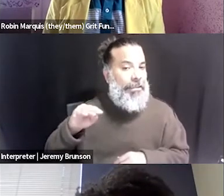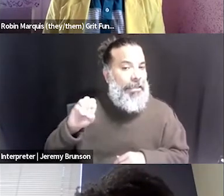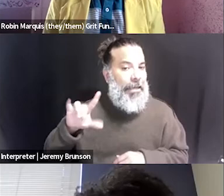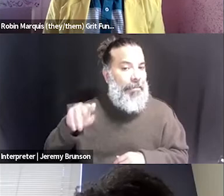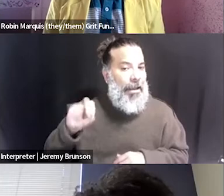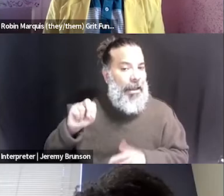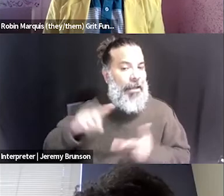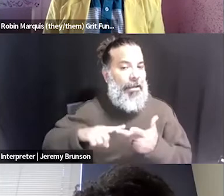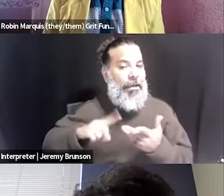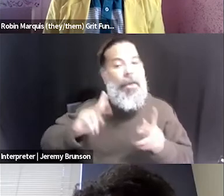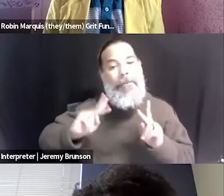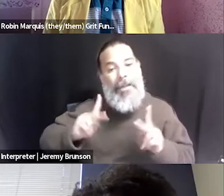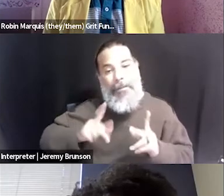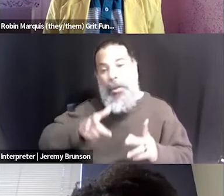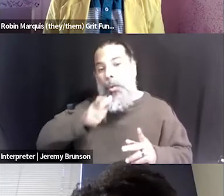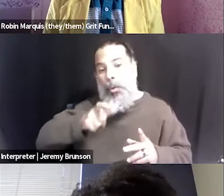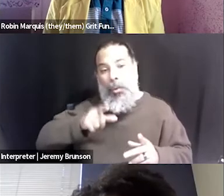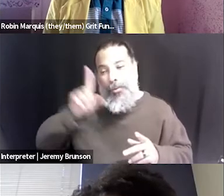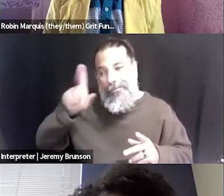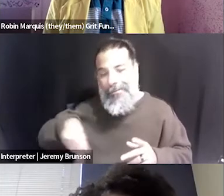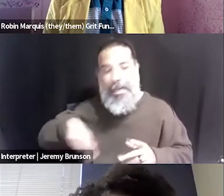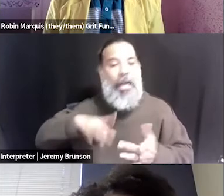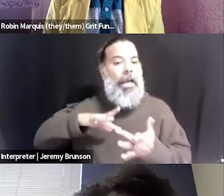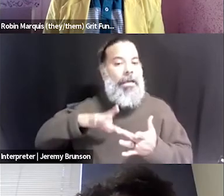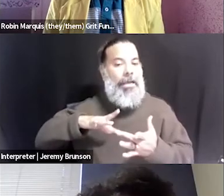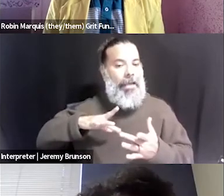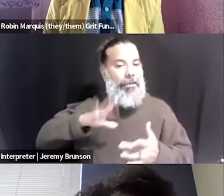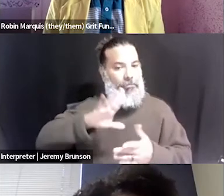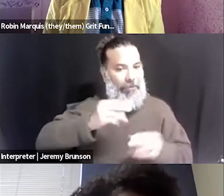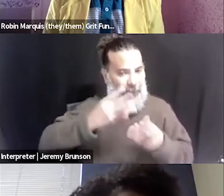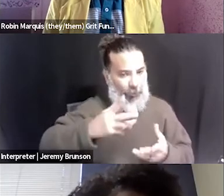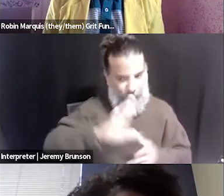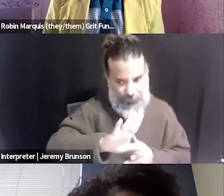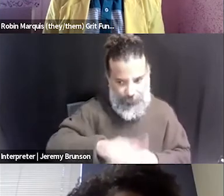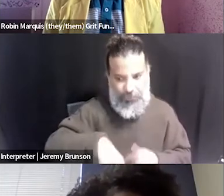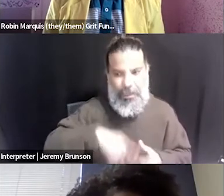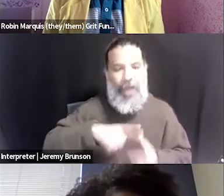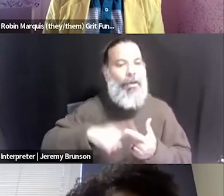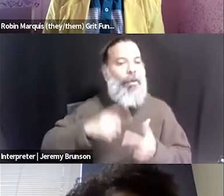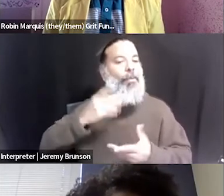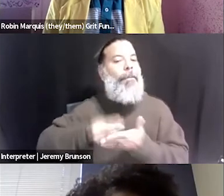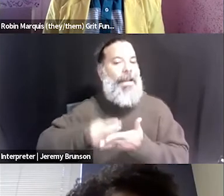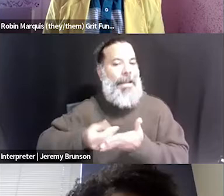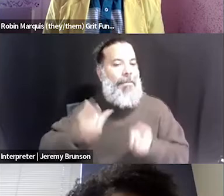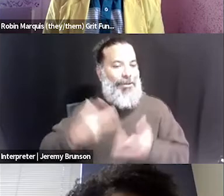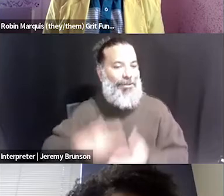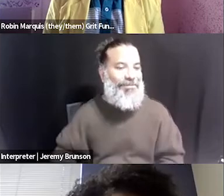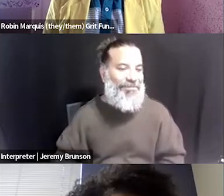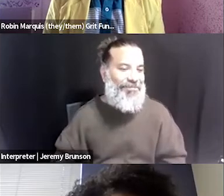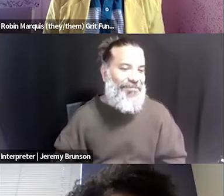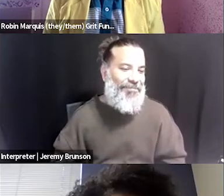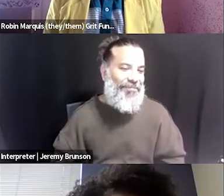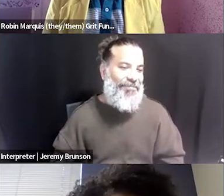are, your contact information, and then also what kind of money you're looking for. Right.